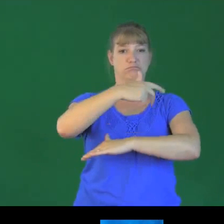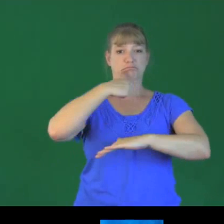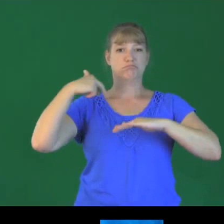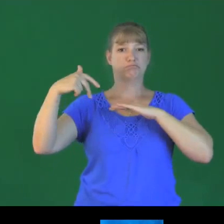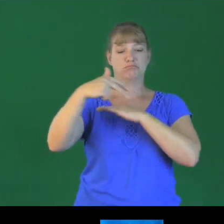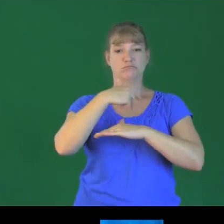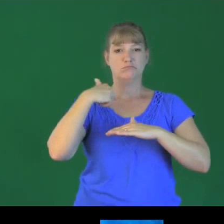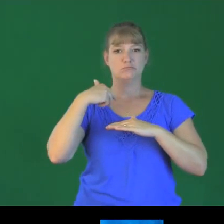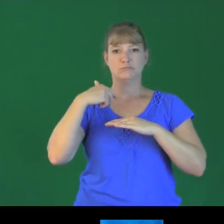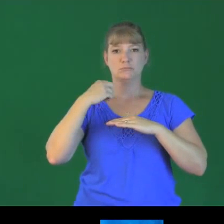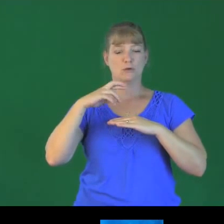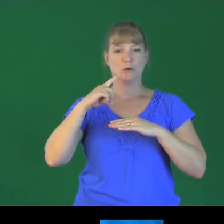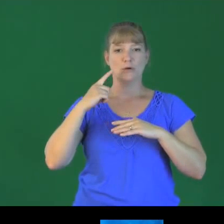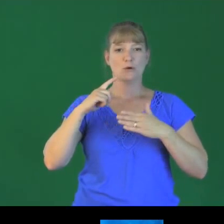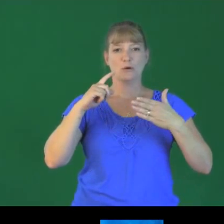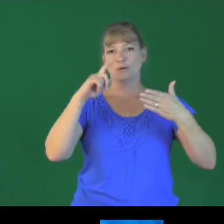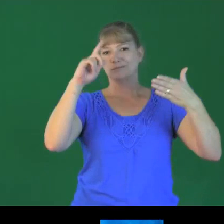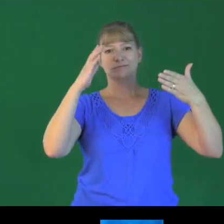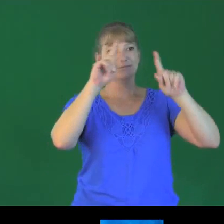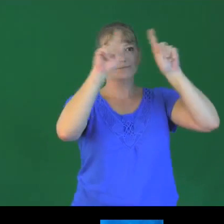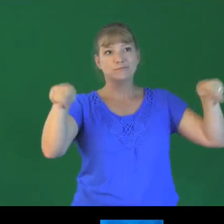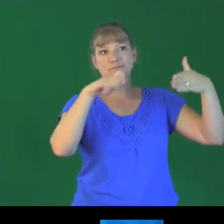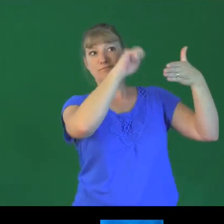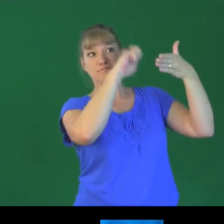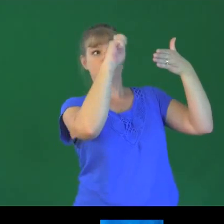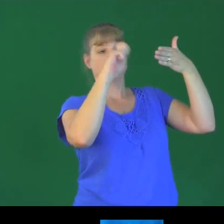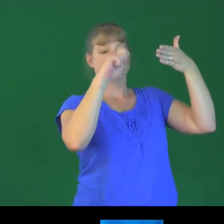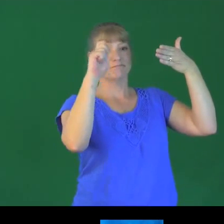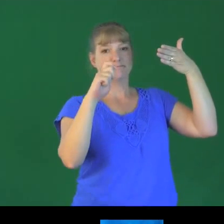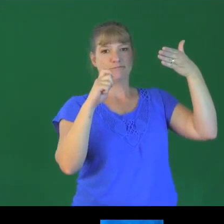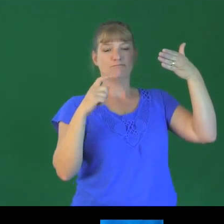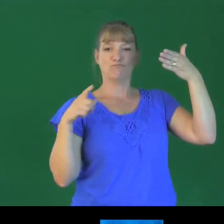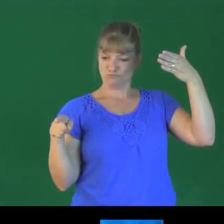or turn and write on the board without worrying, that the student can't hear.